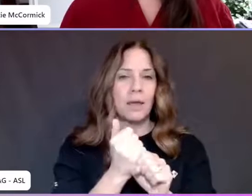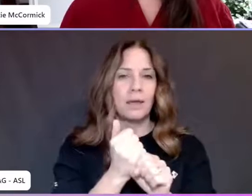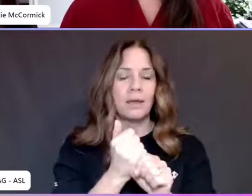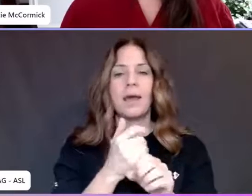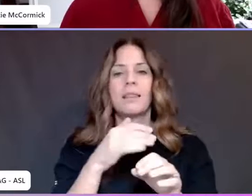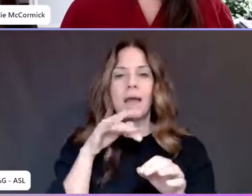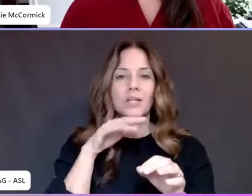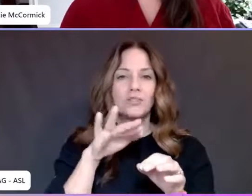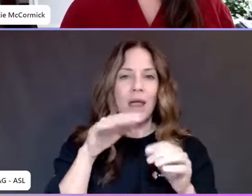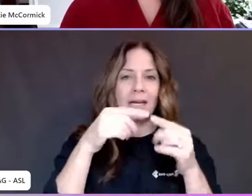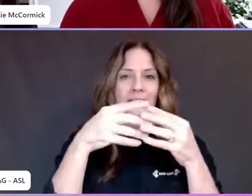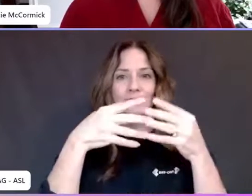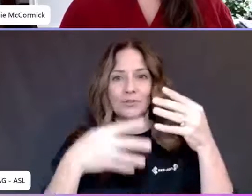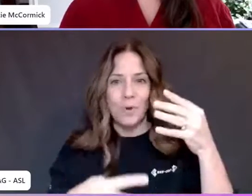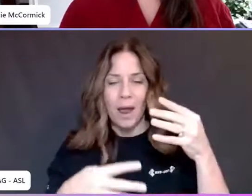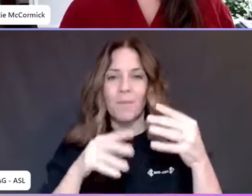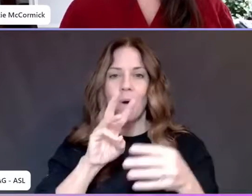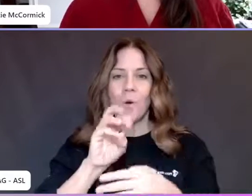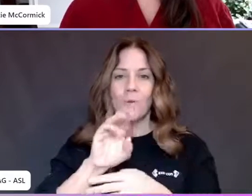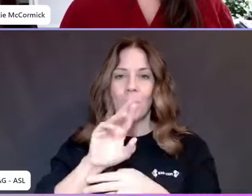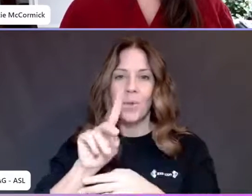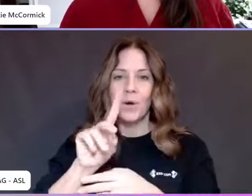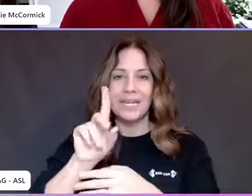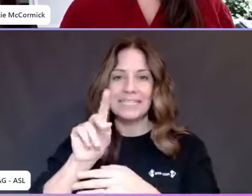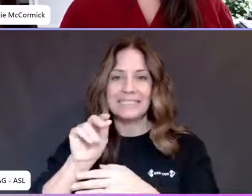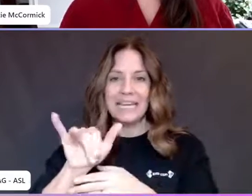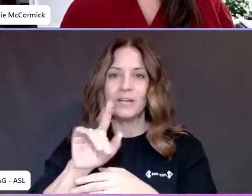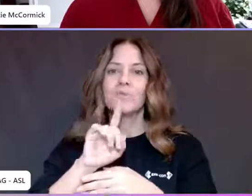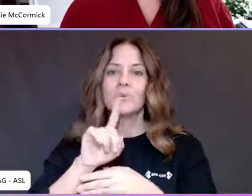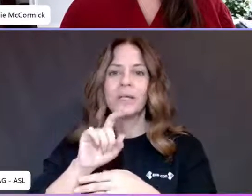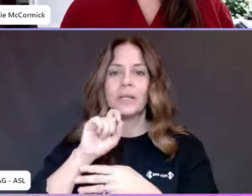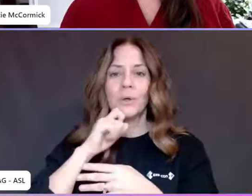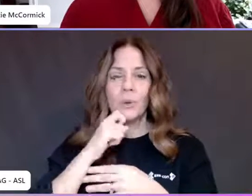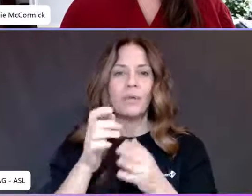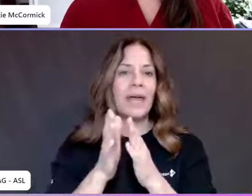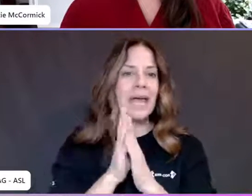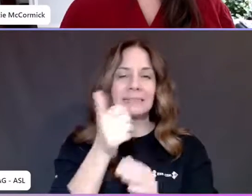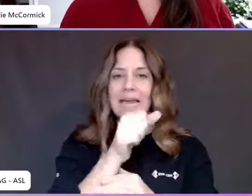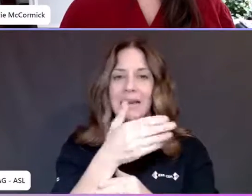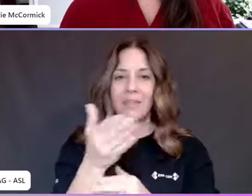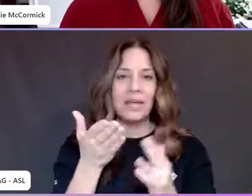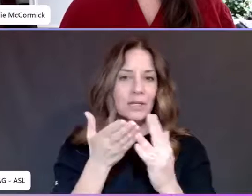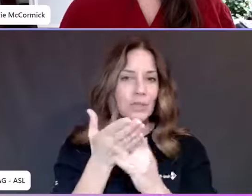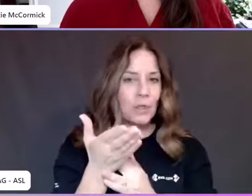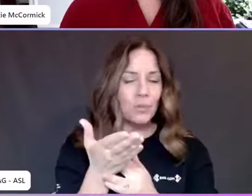[Kendall Gassner] I started my career work day and one of the first things I was asked to do was make a drag and